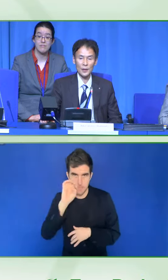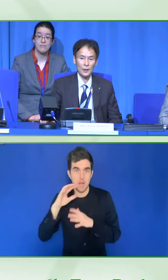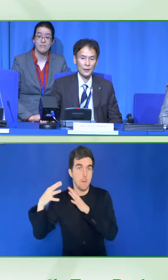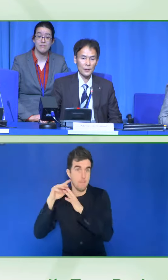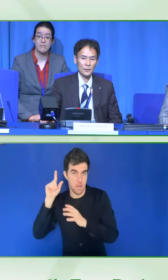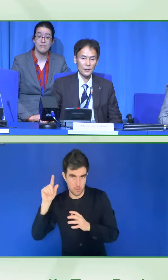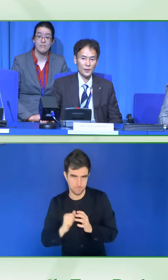people.